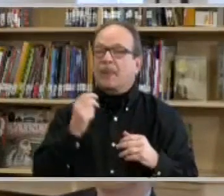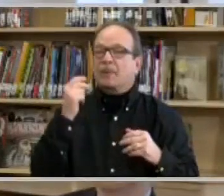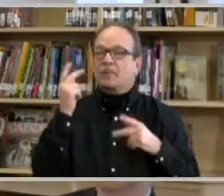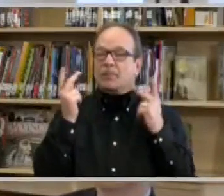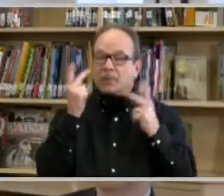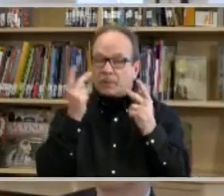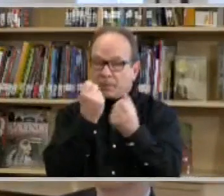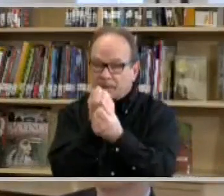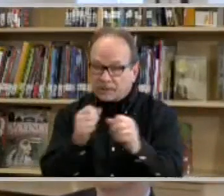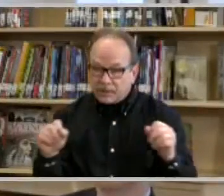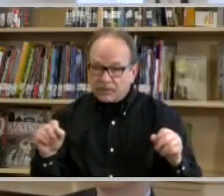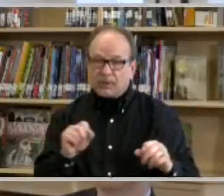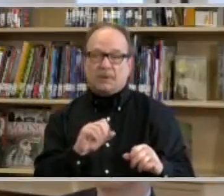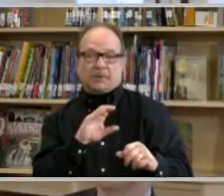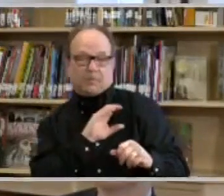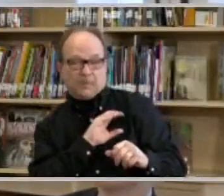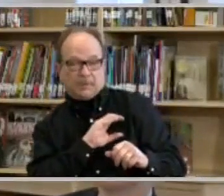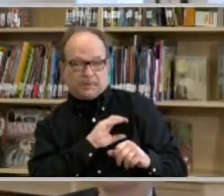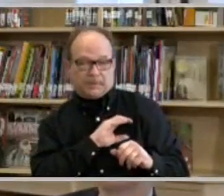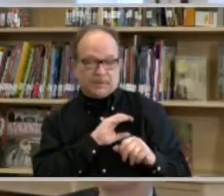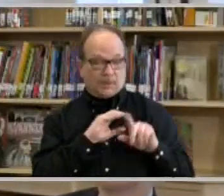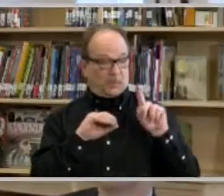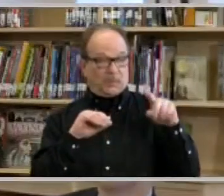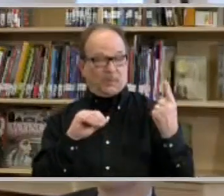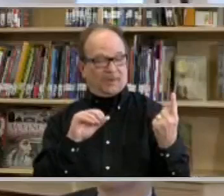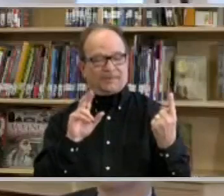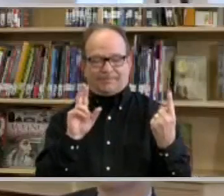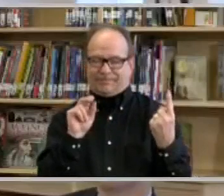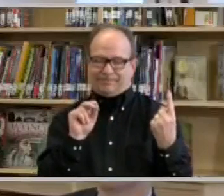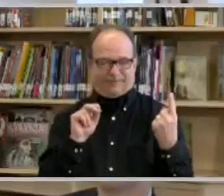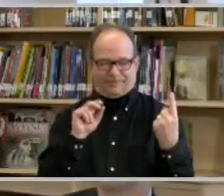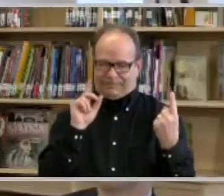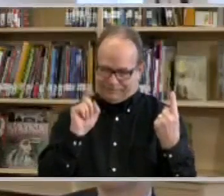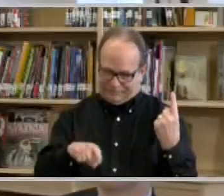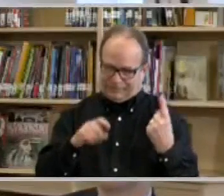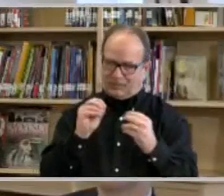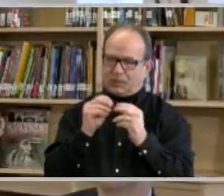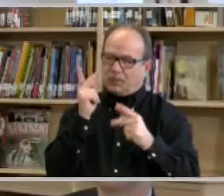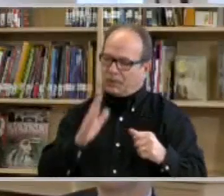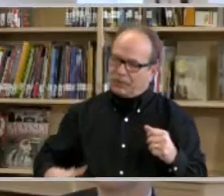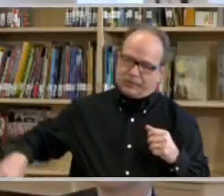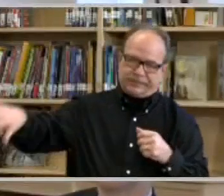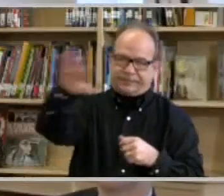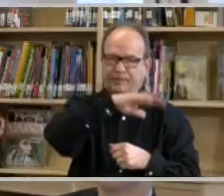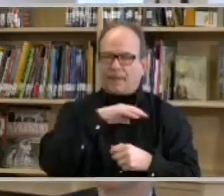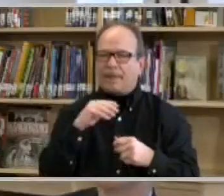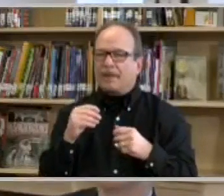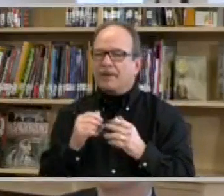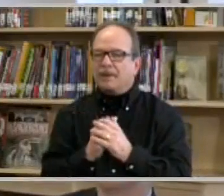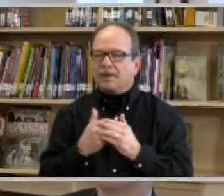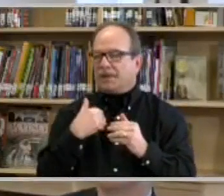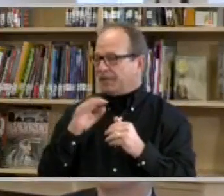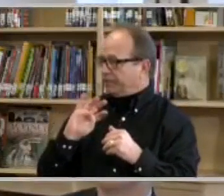PUBLIC SAFETY REQUIRES MORE THAN JUST THE POLICE AS EVERYBODY